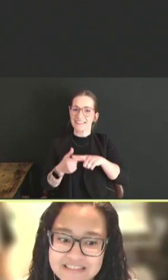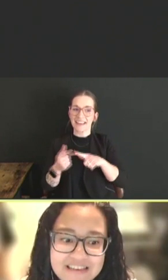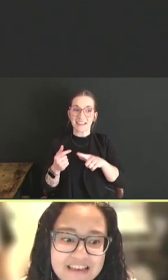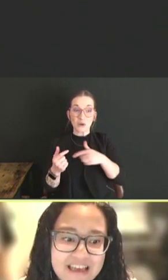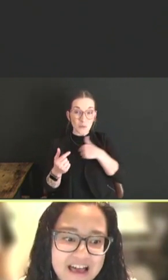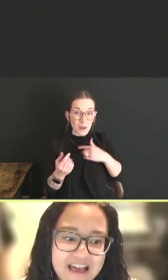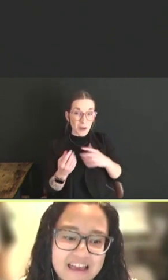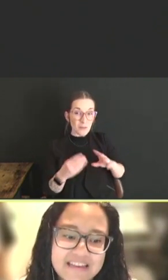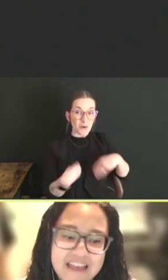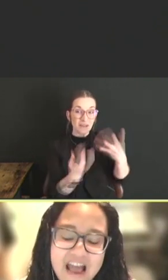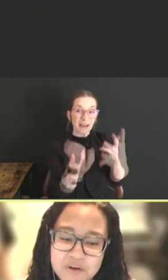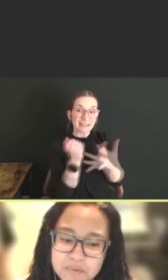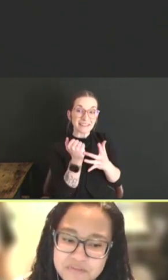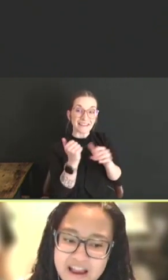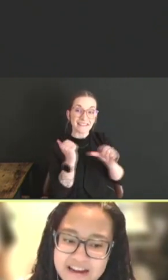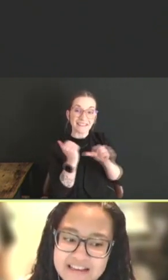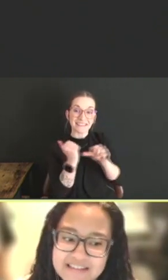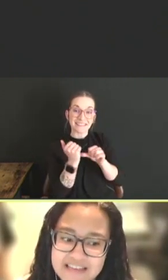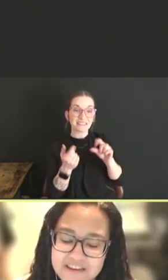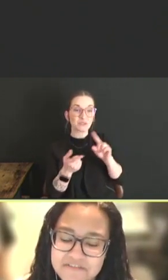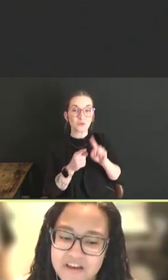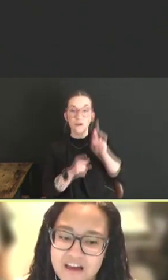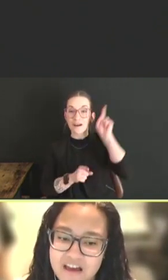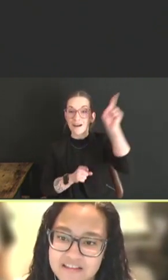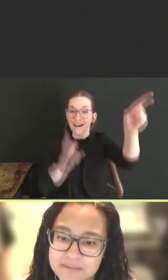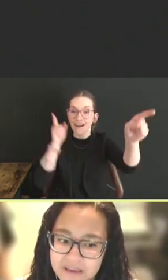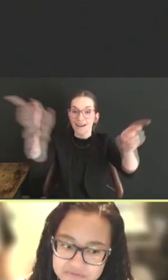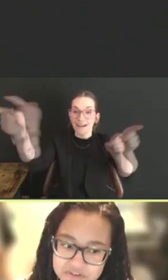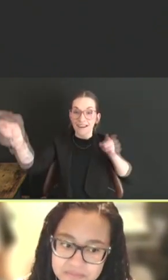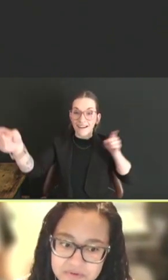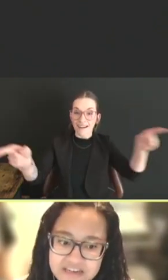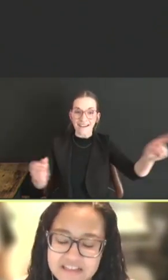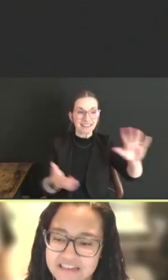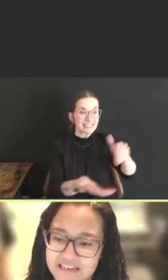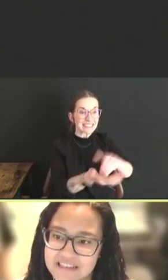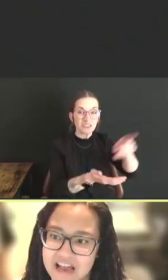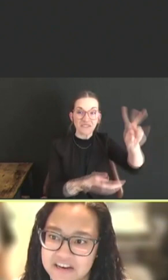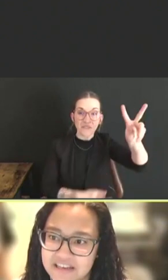and how to provide a safe space for community clinics, and how to